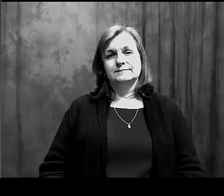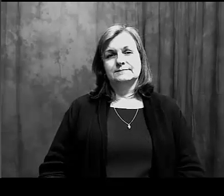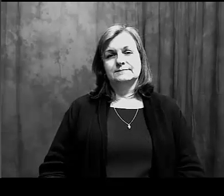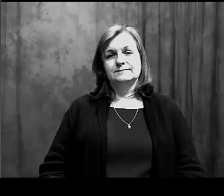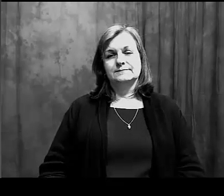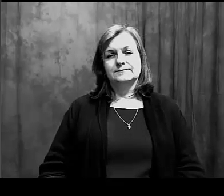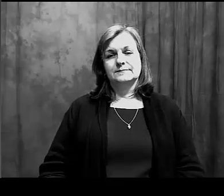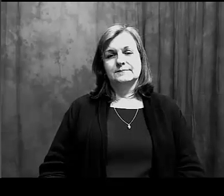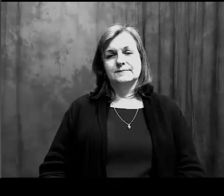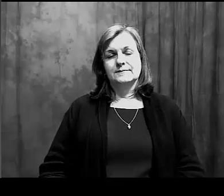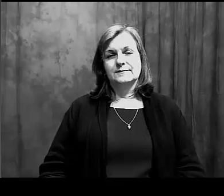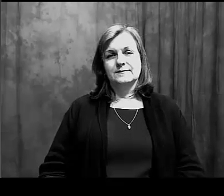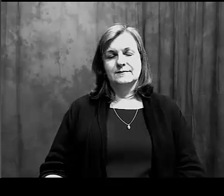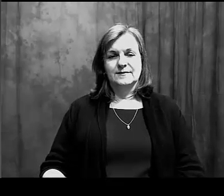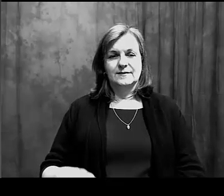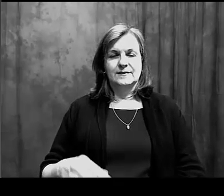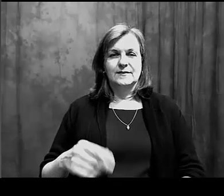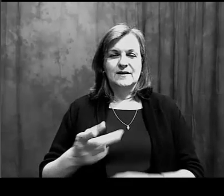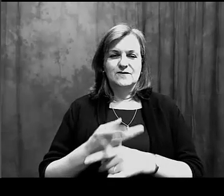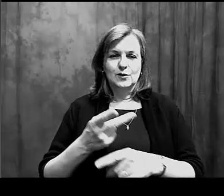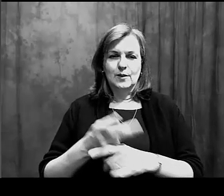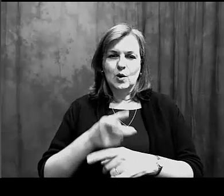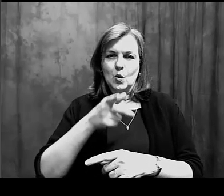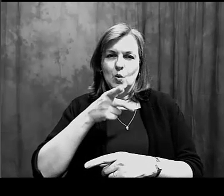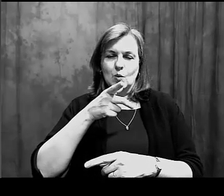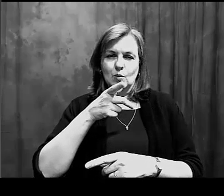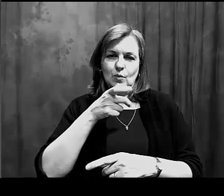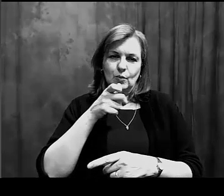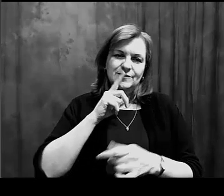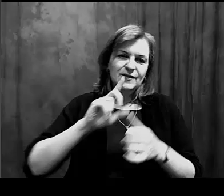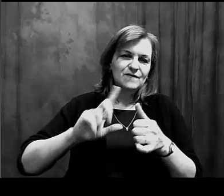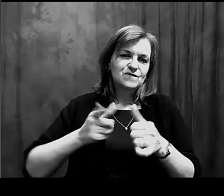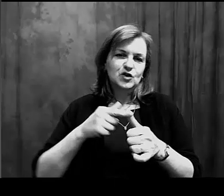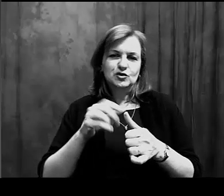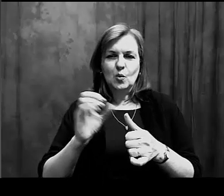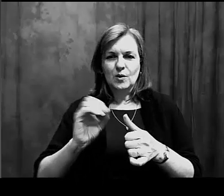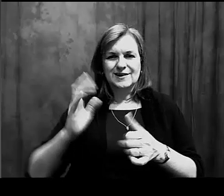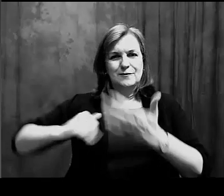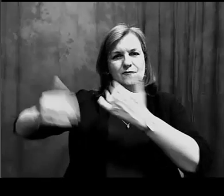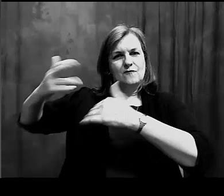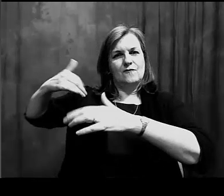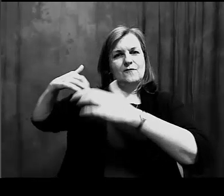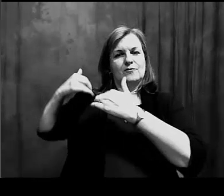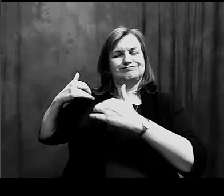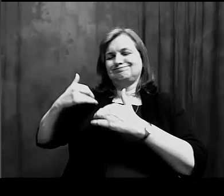so knowing exactly who the first organism was on the planet is fairly impossible for us